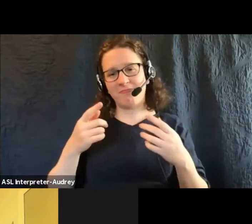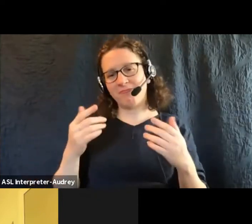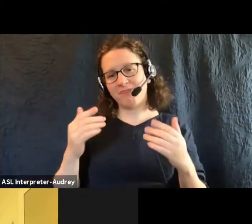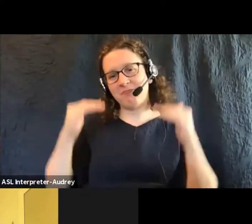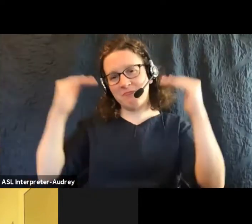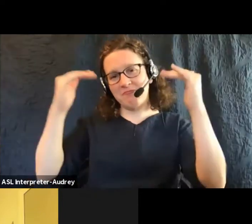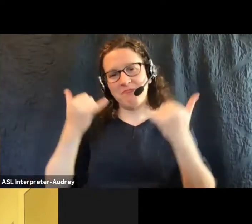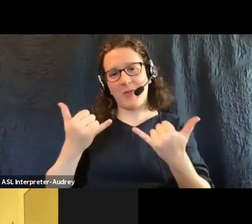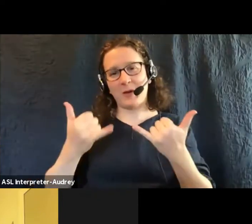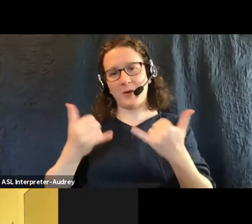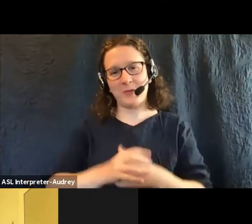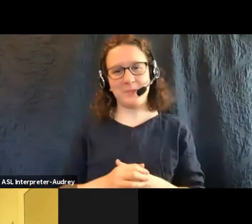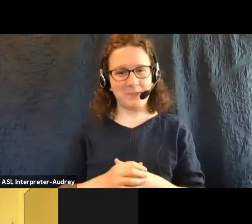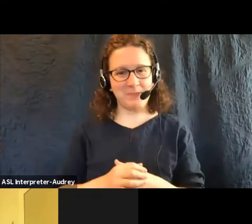Thanks, Elisabeth.